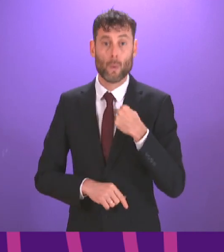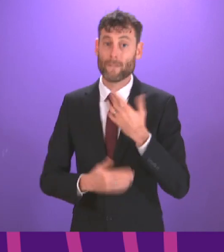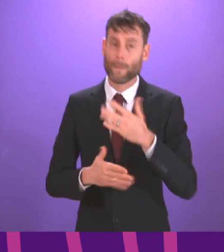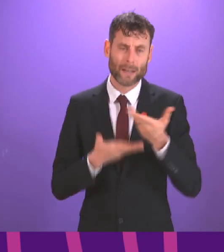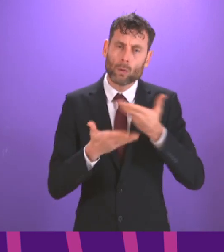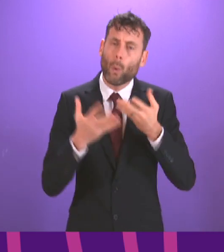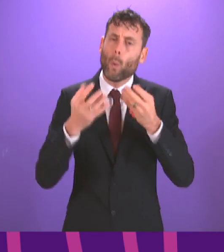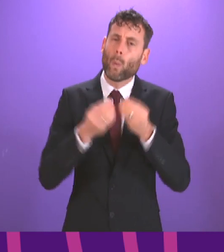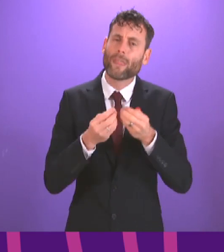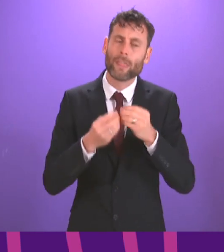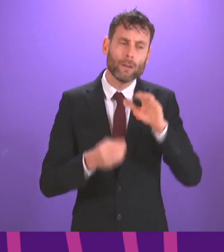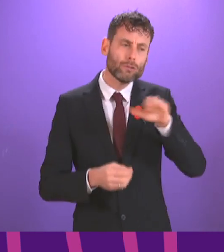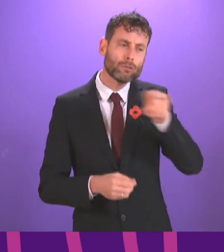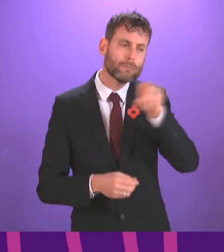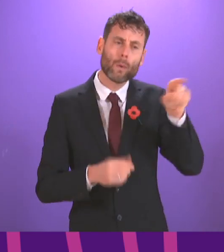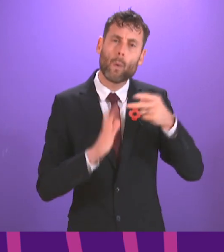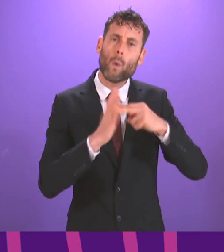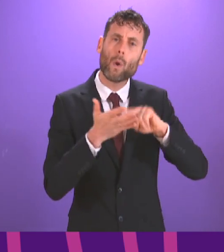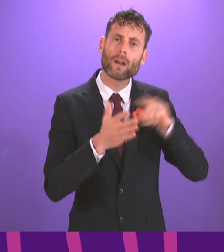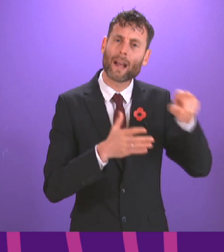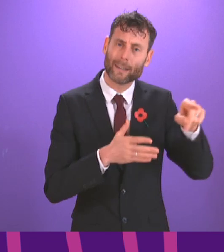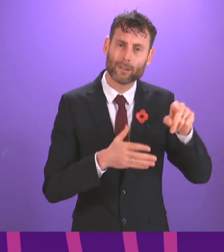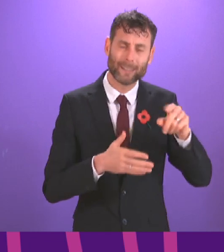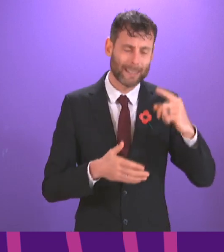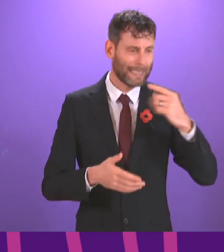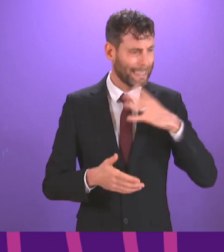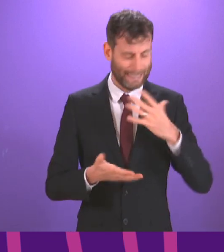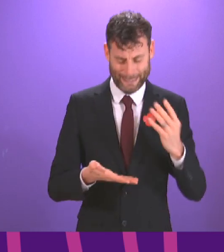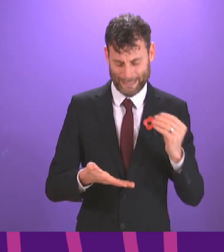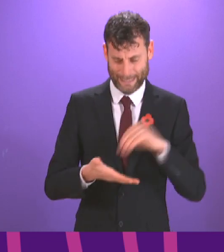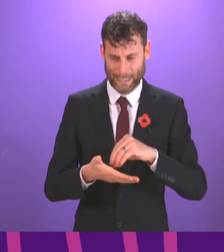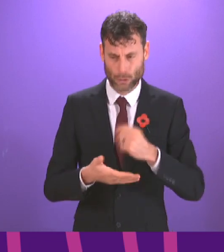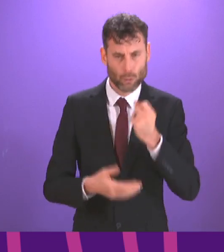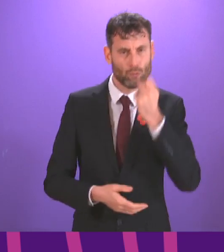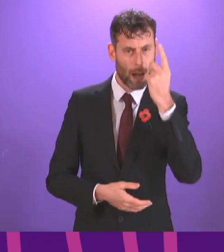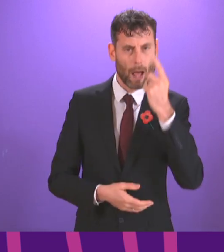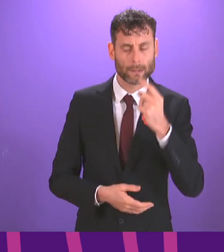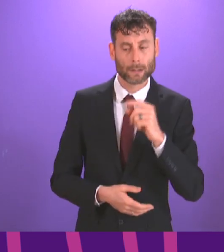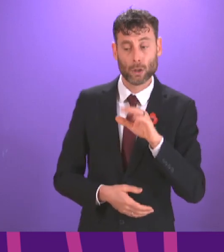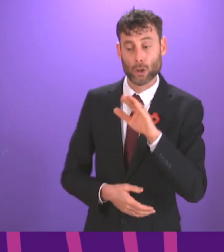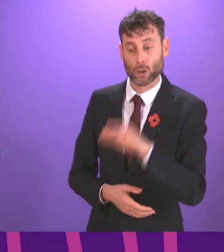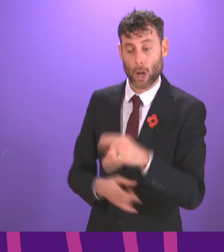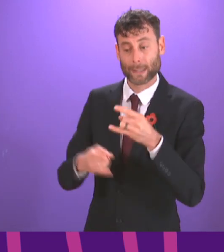partners, which called last year for acknowledgment of the strong links between child sexual exploitation